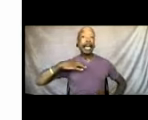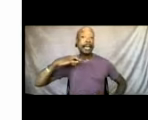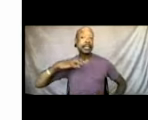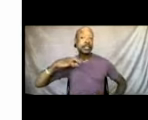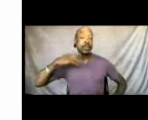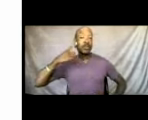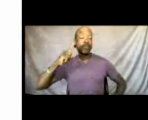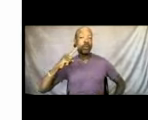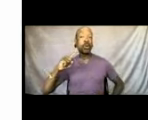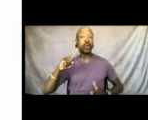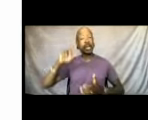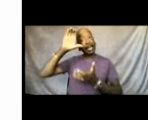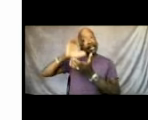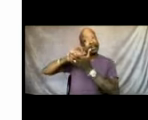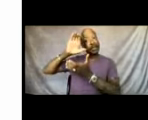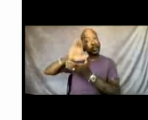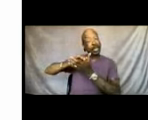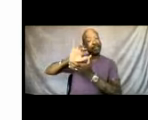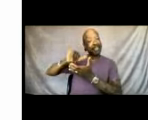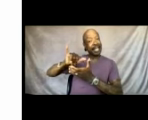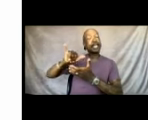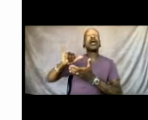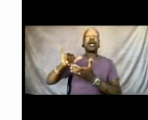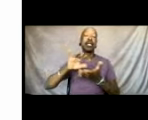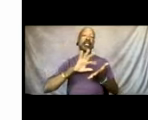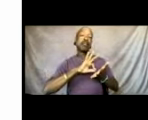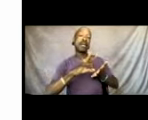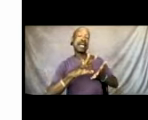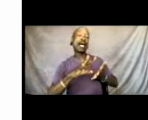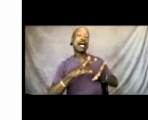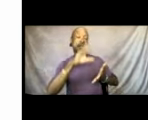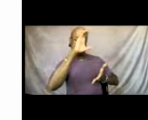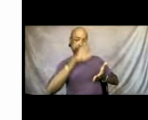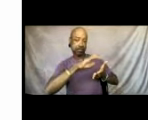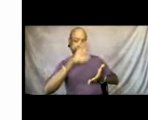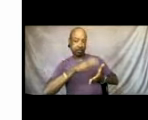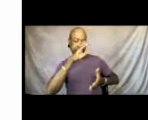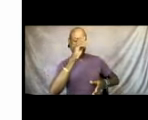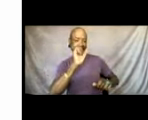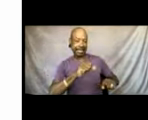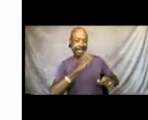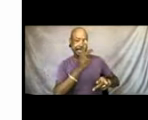person. $195,000 for a couple . And then if the Medi-Cal